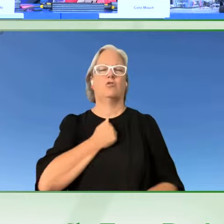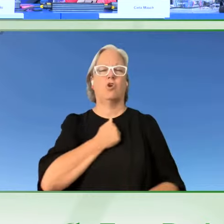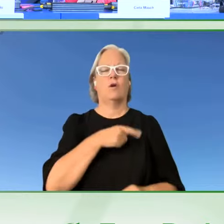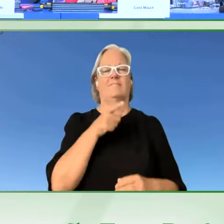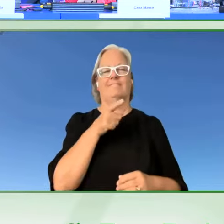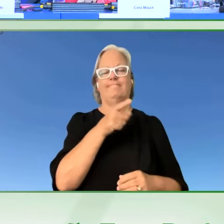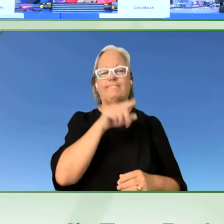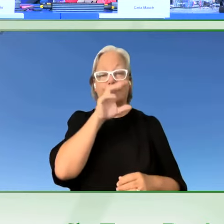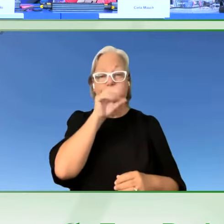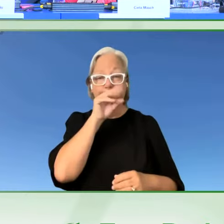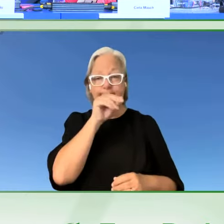friends.